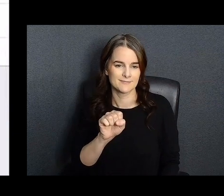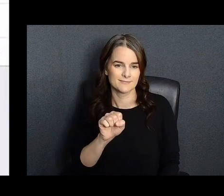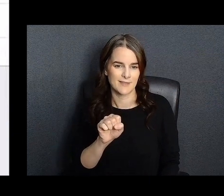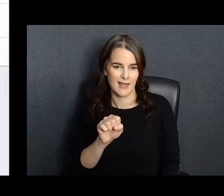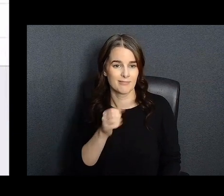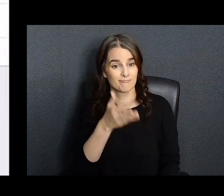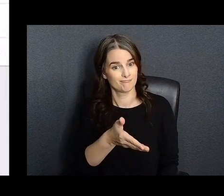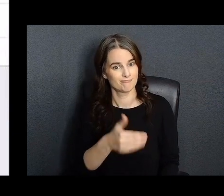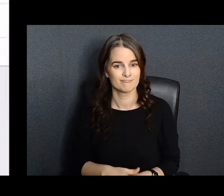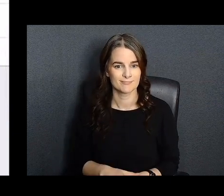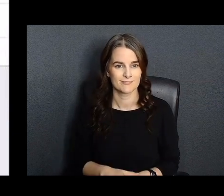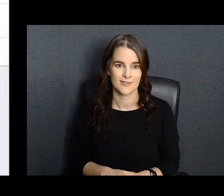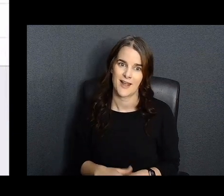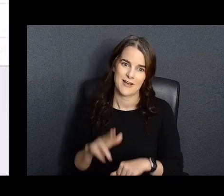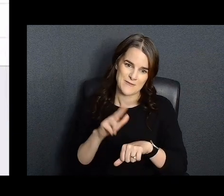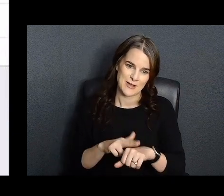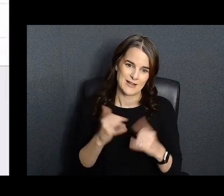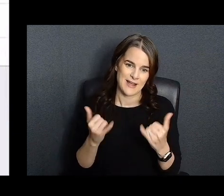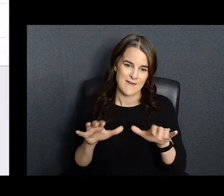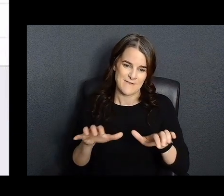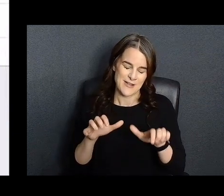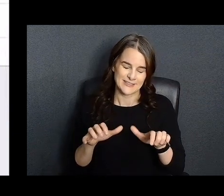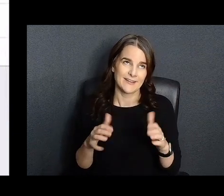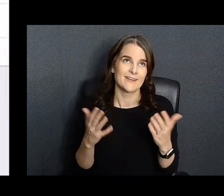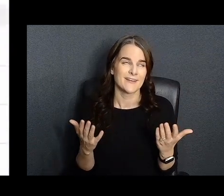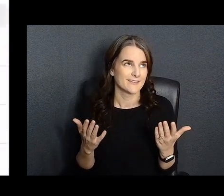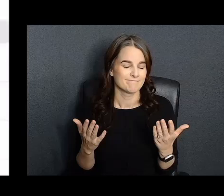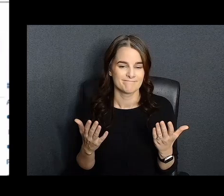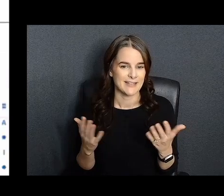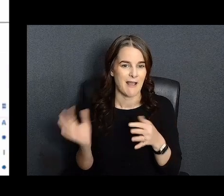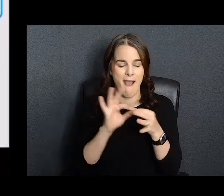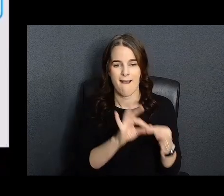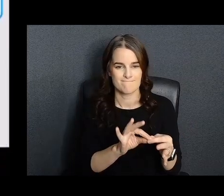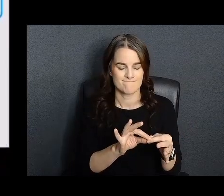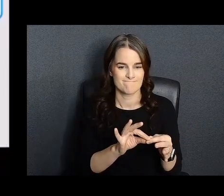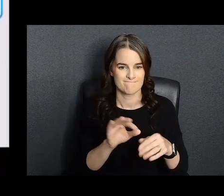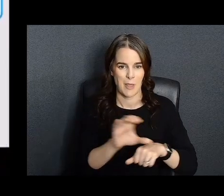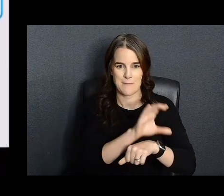And, of course, it decided to freeze because it's connected to the computer. Oh, there we go. It caught up.